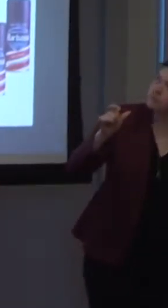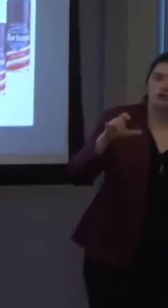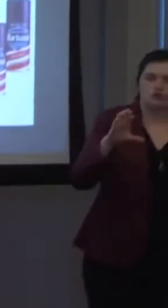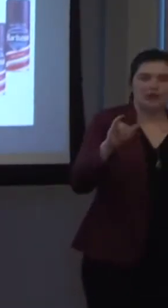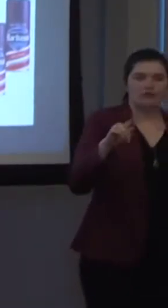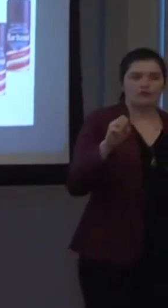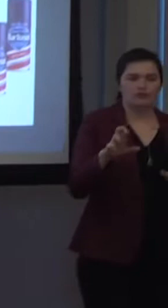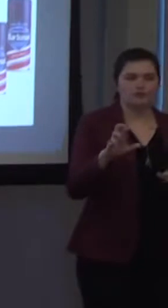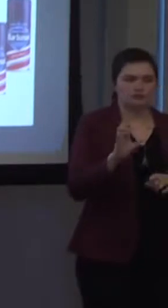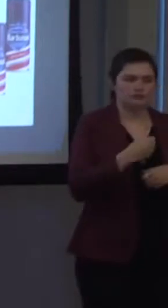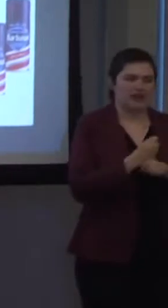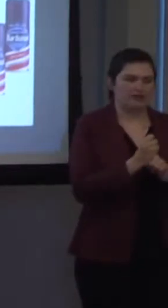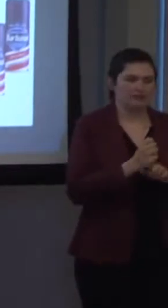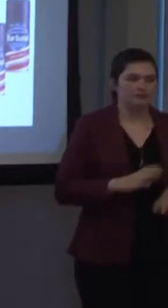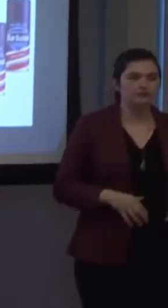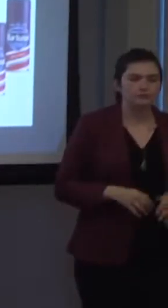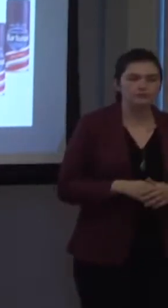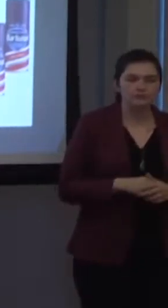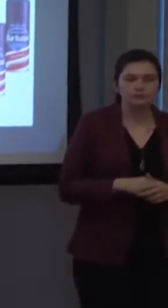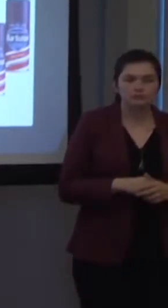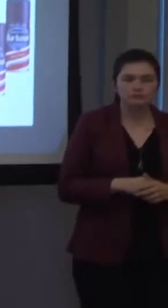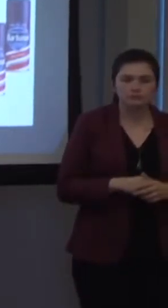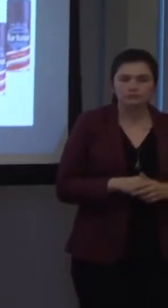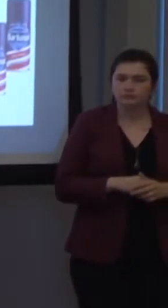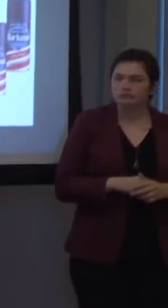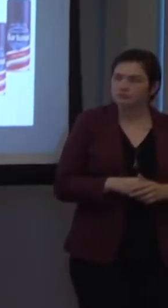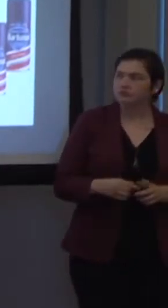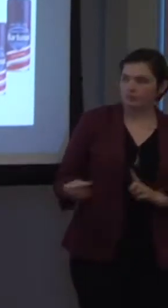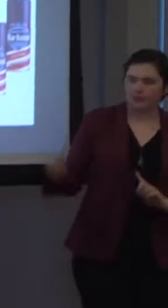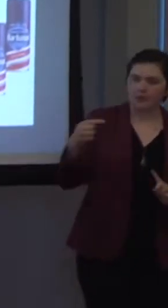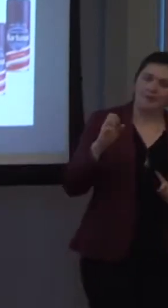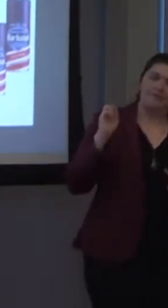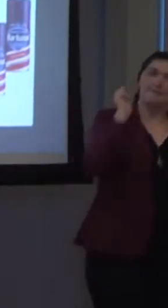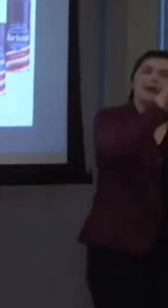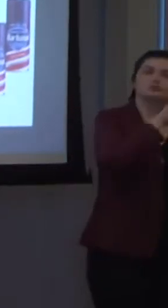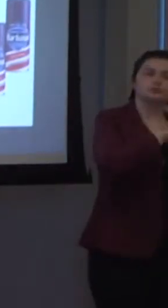it's the idea of going back to the moon. And what we would do is,